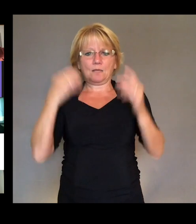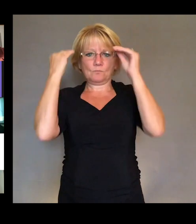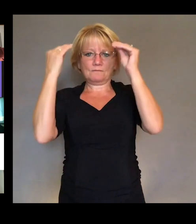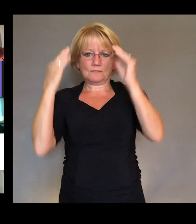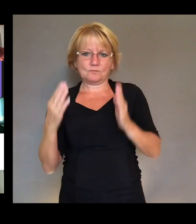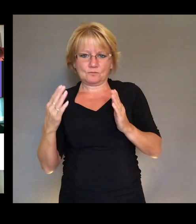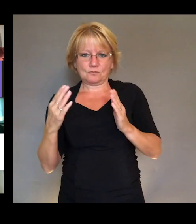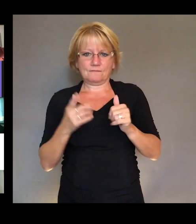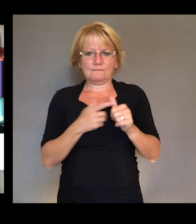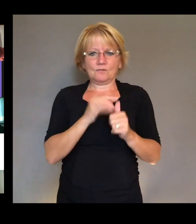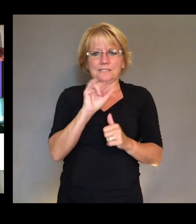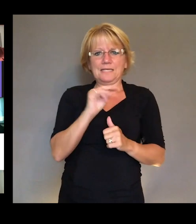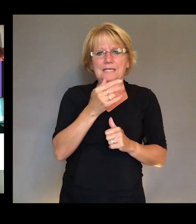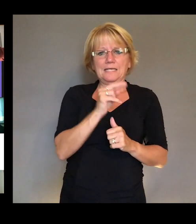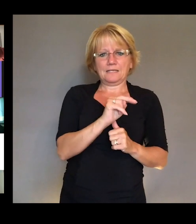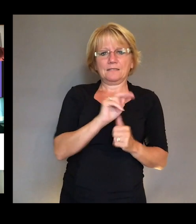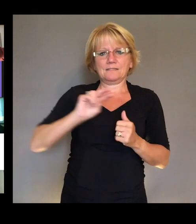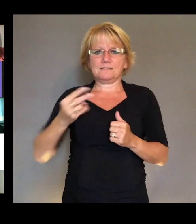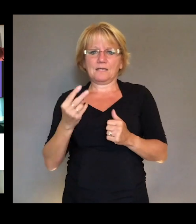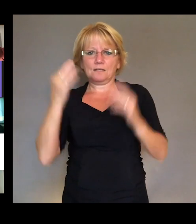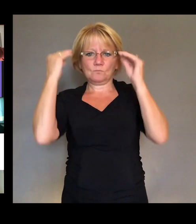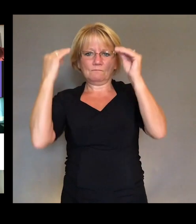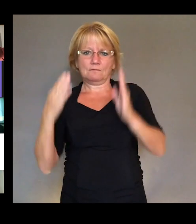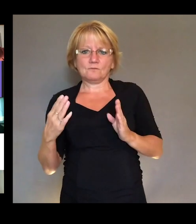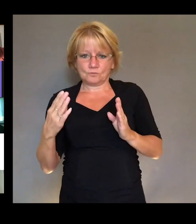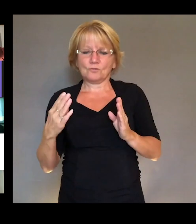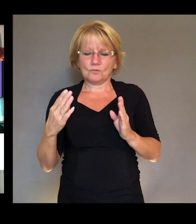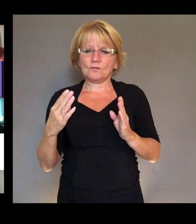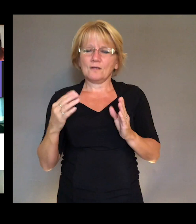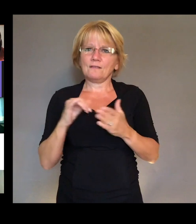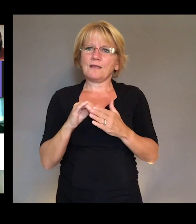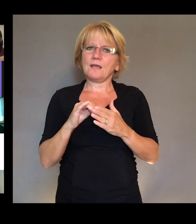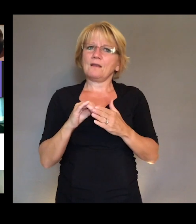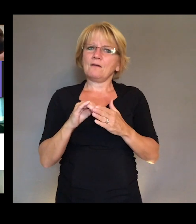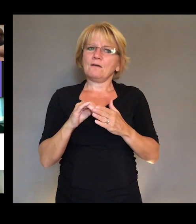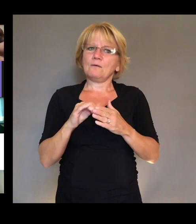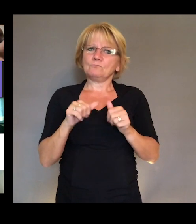I'm first Angan and then I'm the professor. That opens up a lot of good conversations,